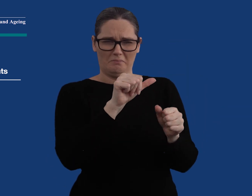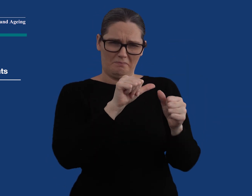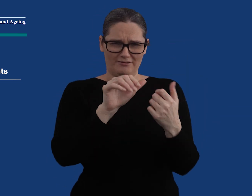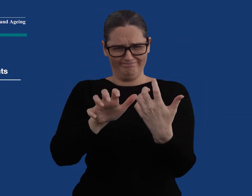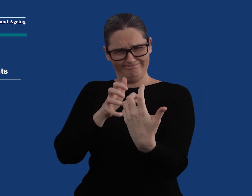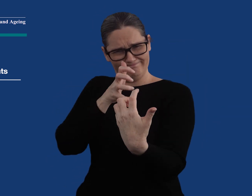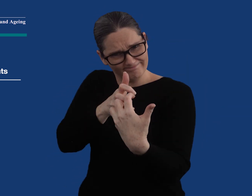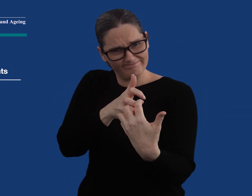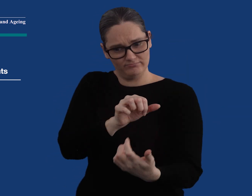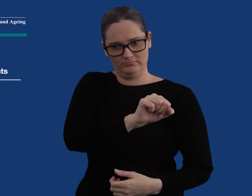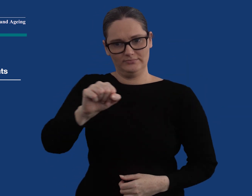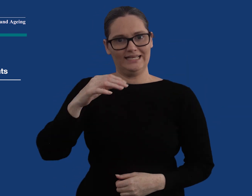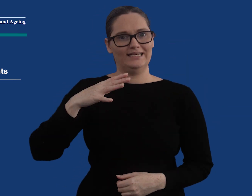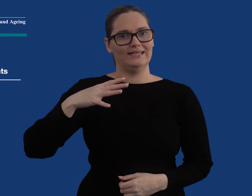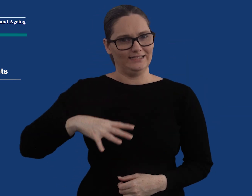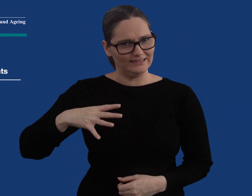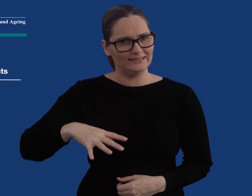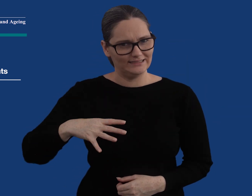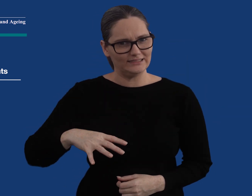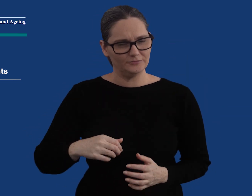best suited to their needs.